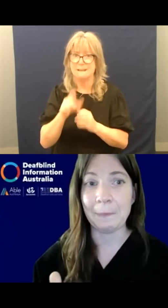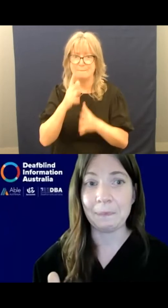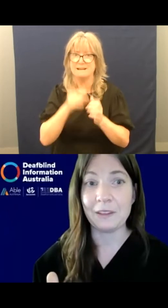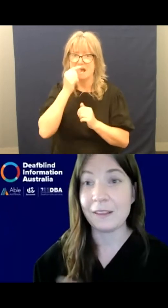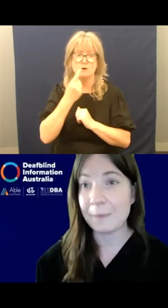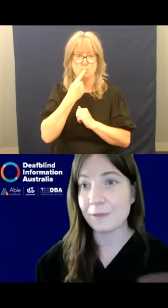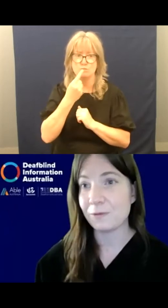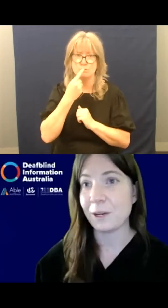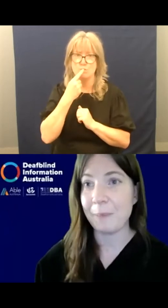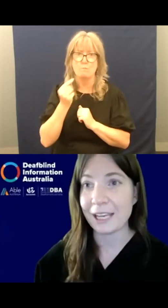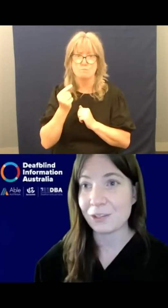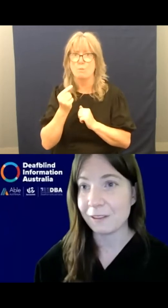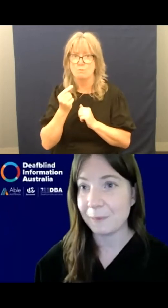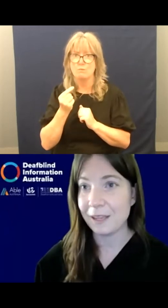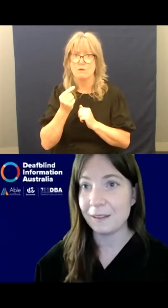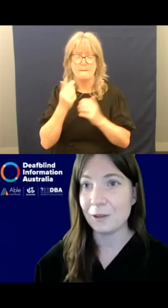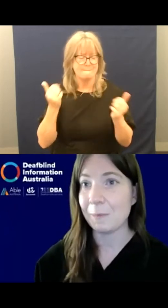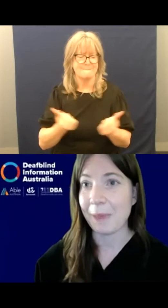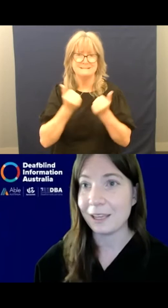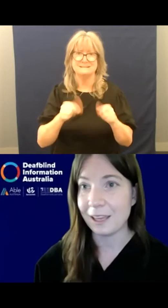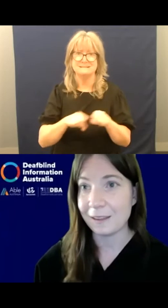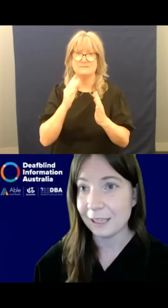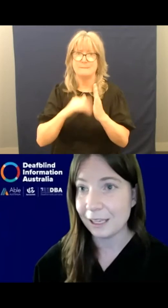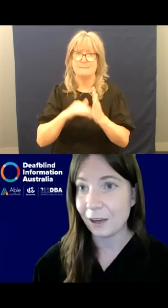There's heaps of different paint recipes that you can make easily at home.